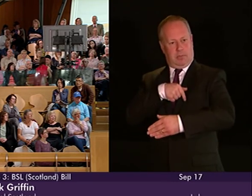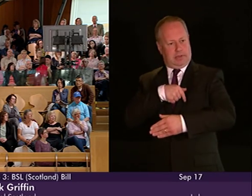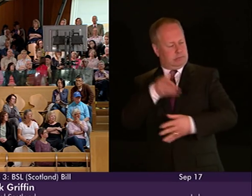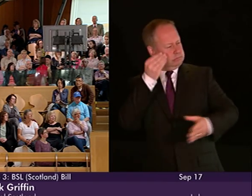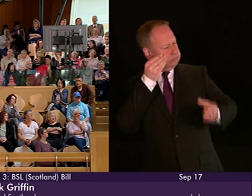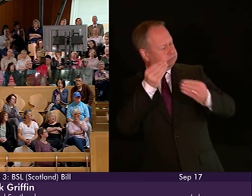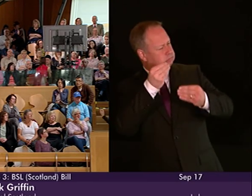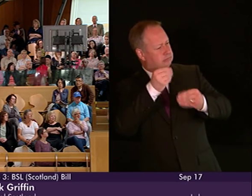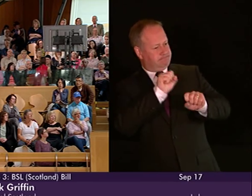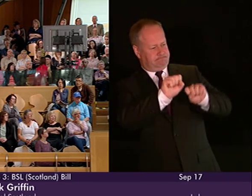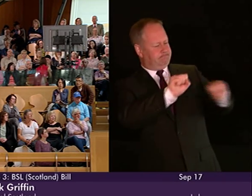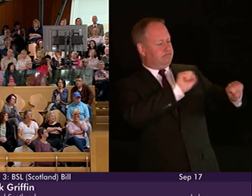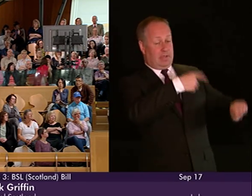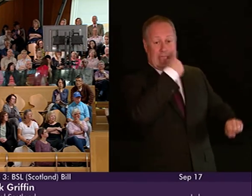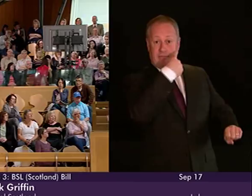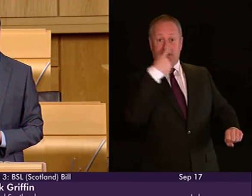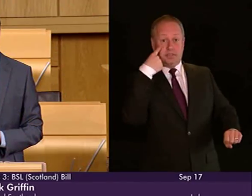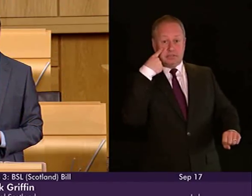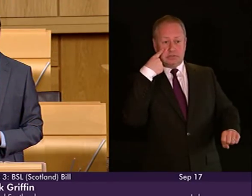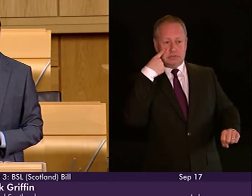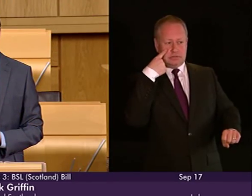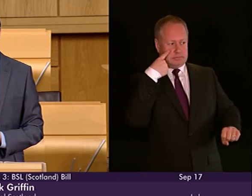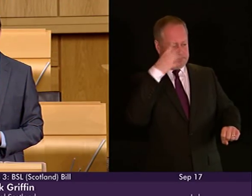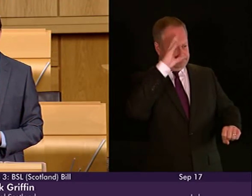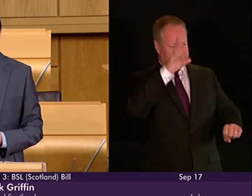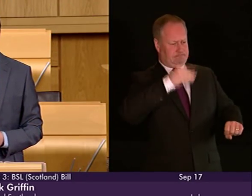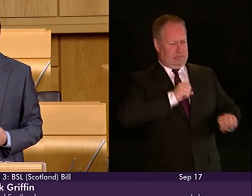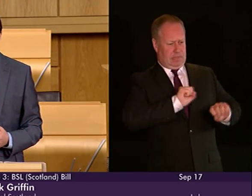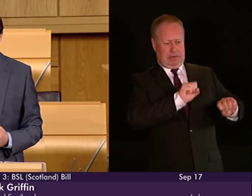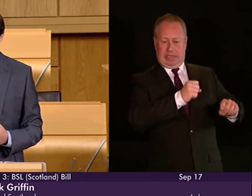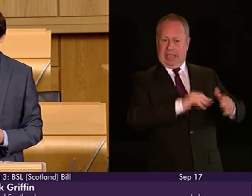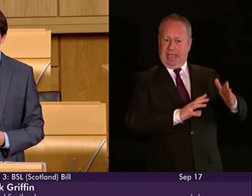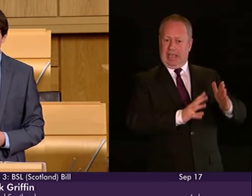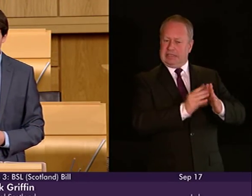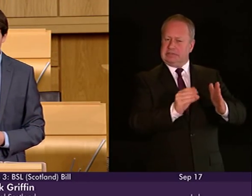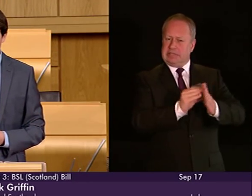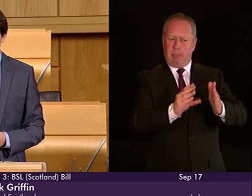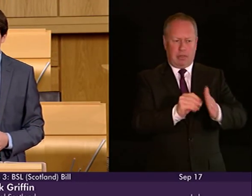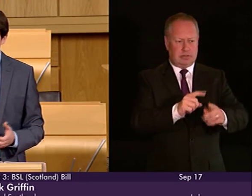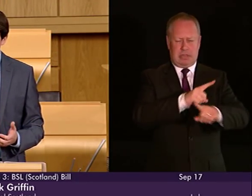witnesses who gave examples of how a lack of BSL awareness and skills among members of